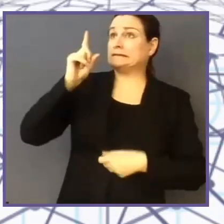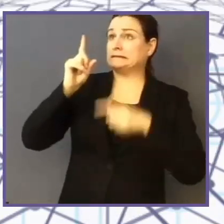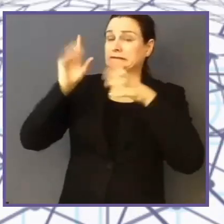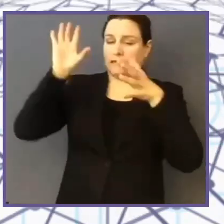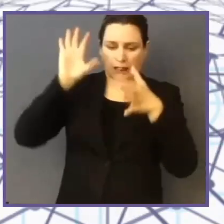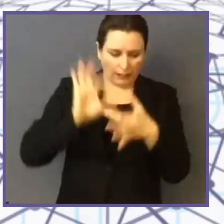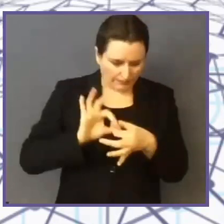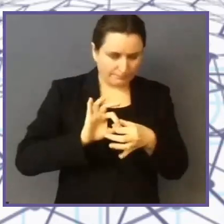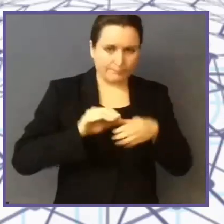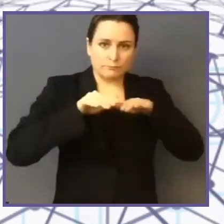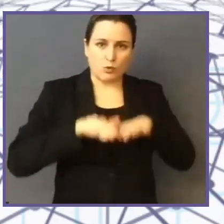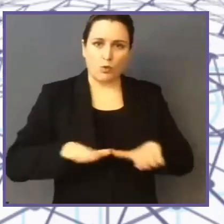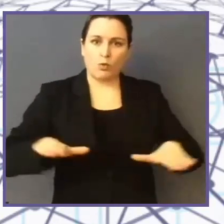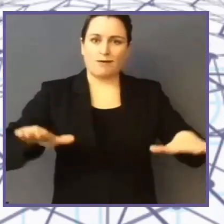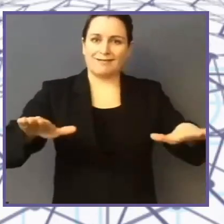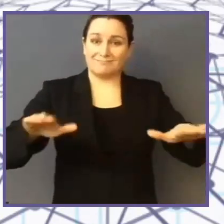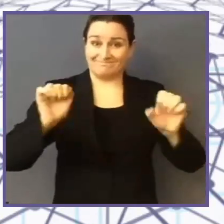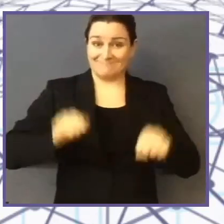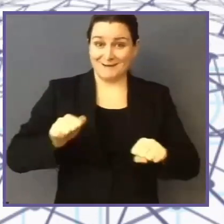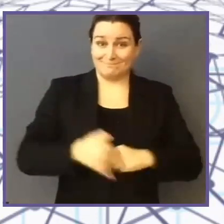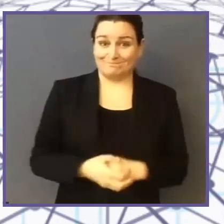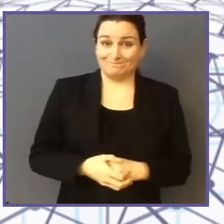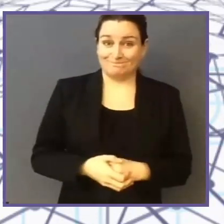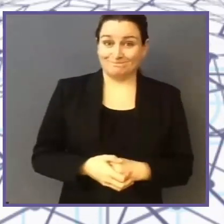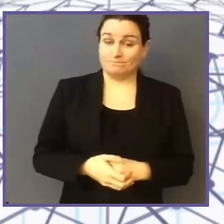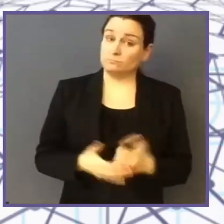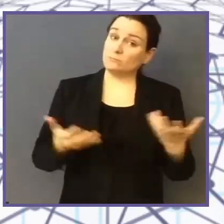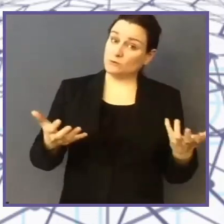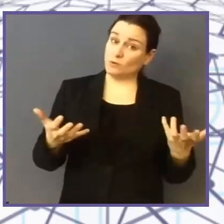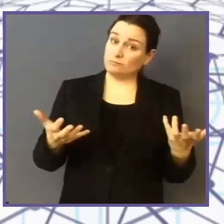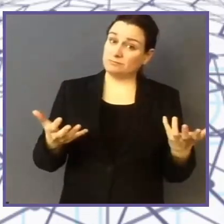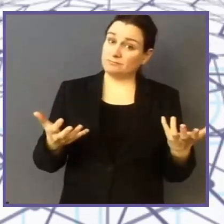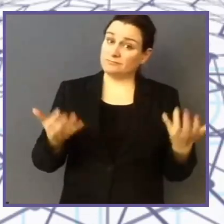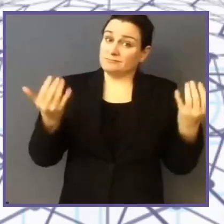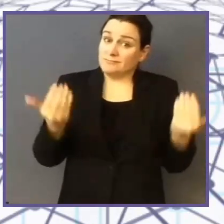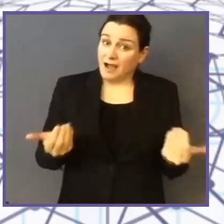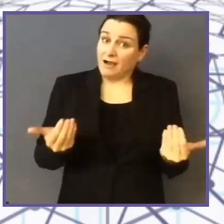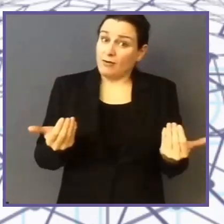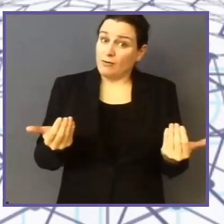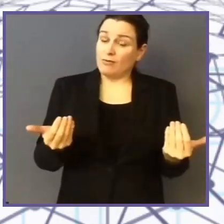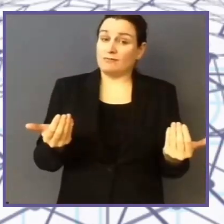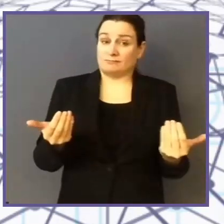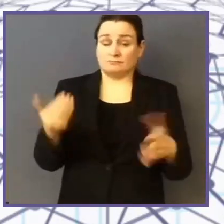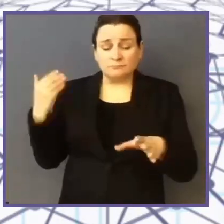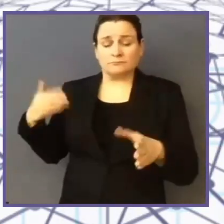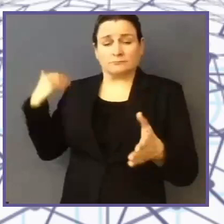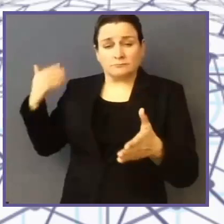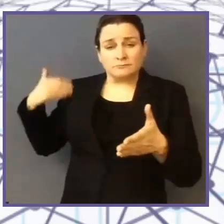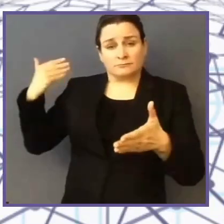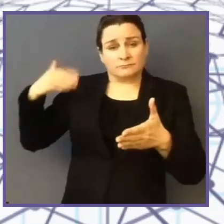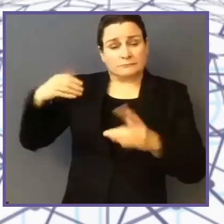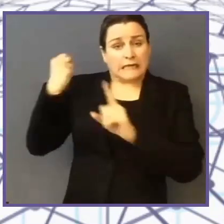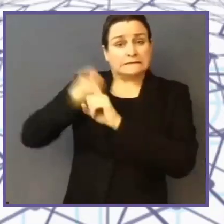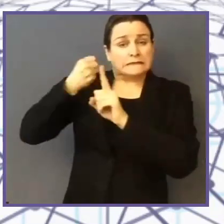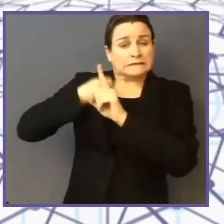We all now stand at the threshold where decades of advocacy have led to a pivotal moment in